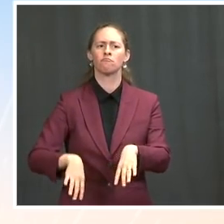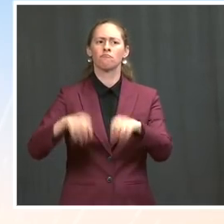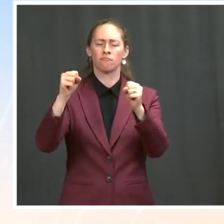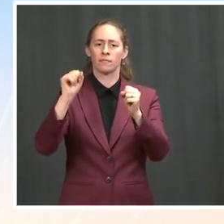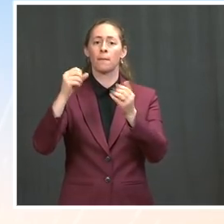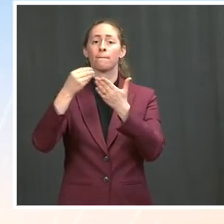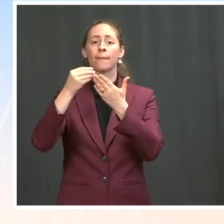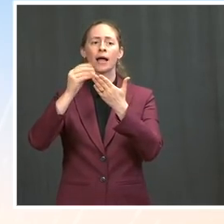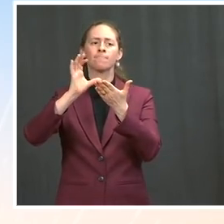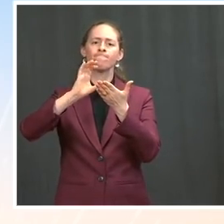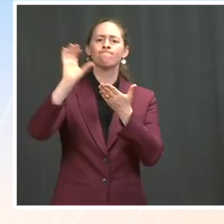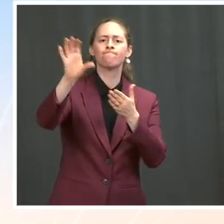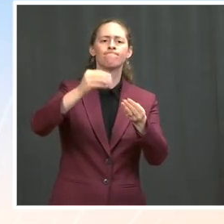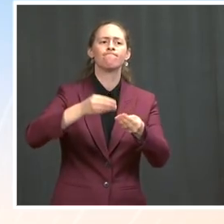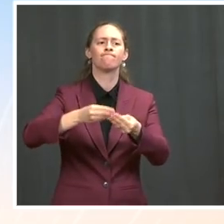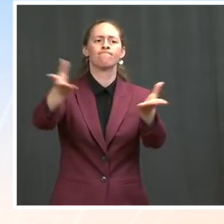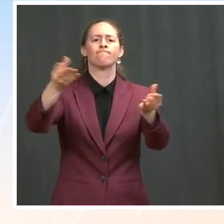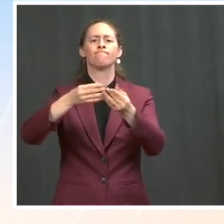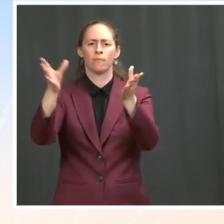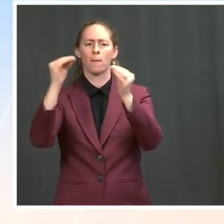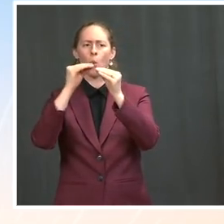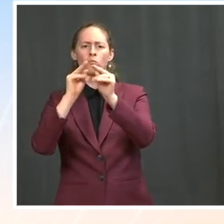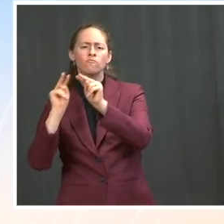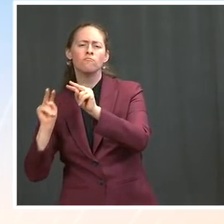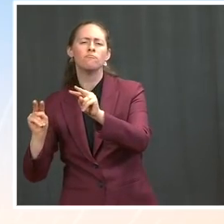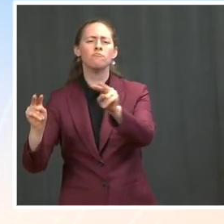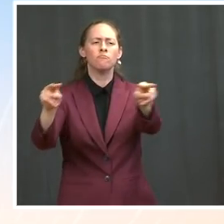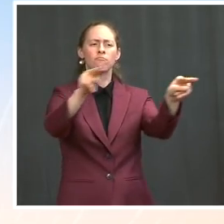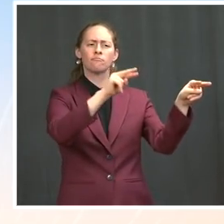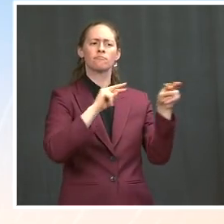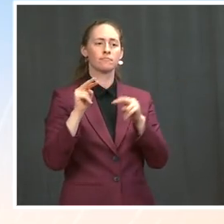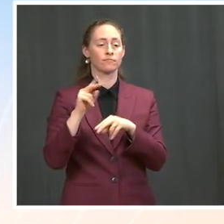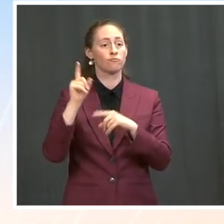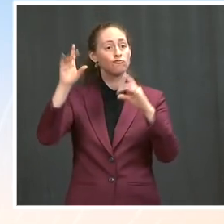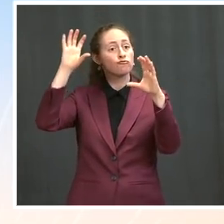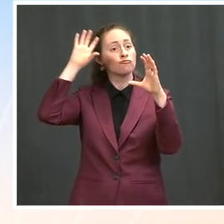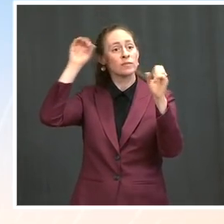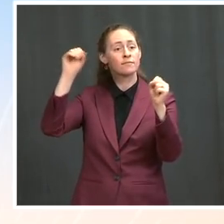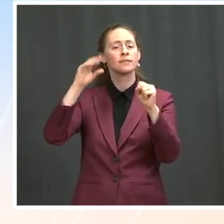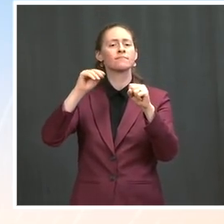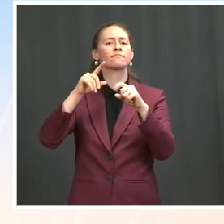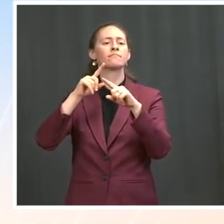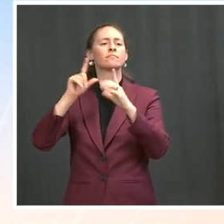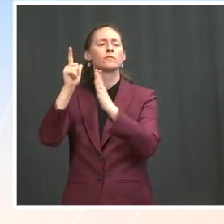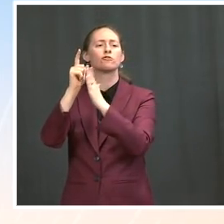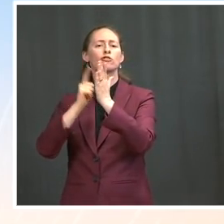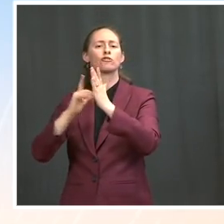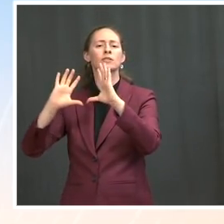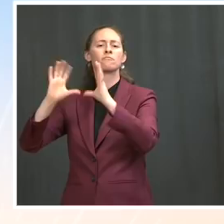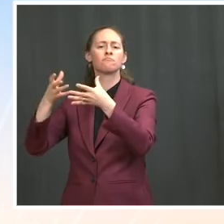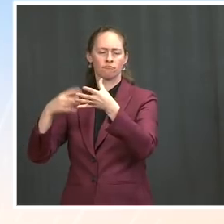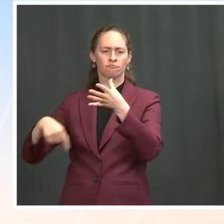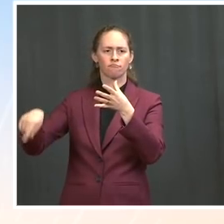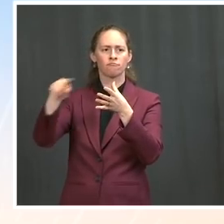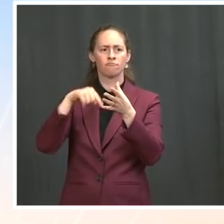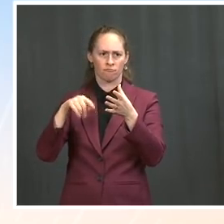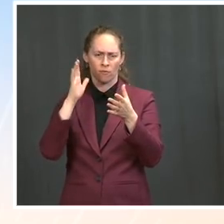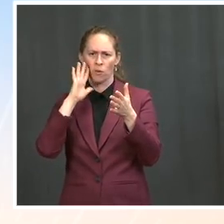which is something that the President and the Attorney General have both emphasized as a priority, and we've made some specific announcements about.